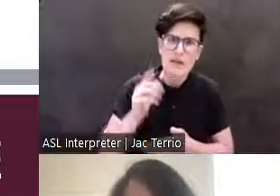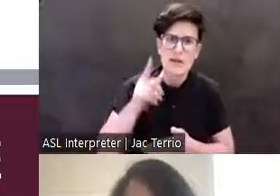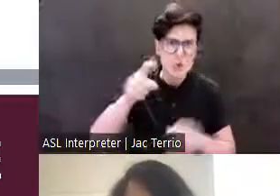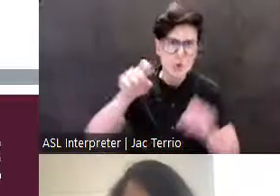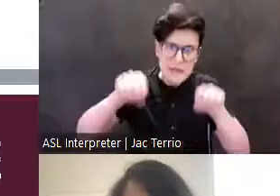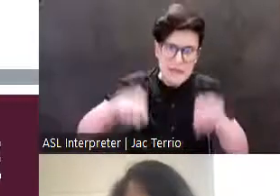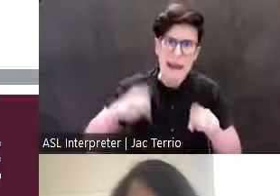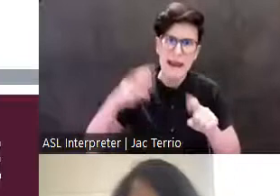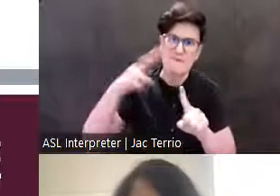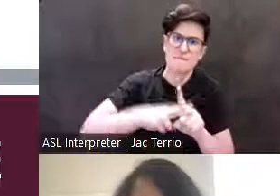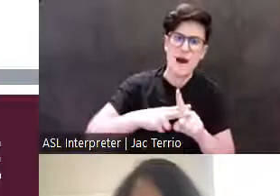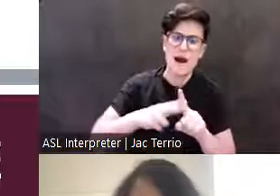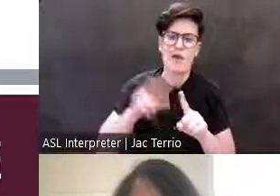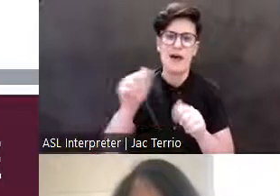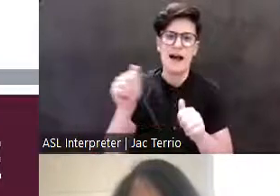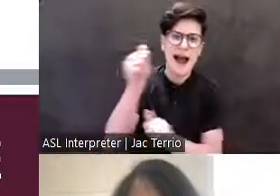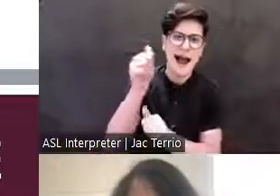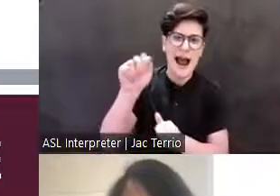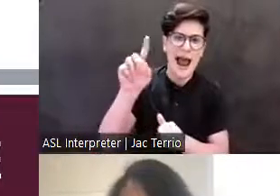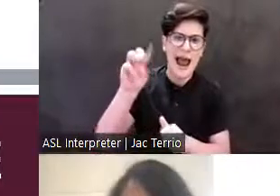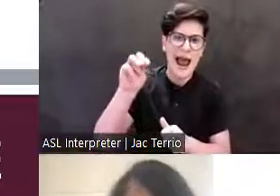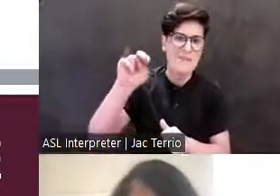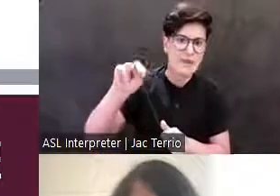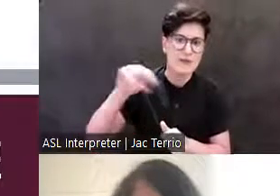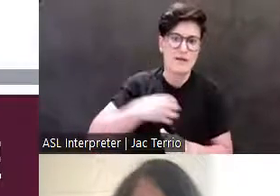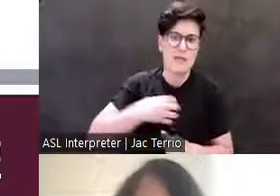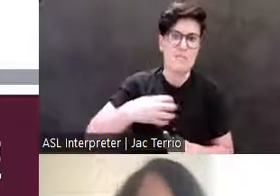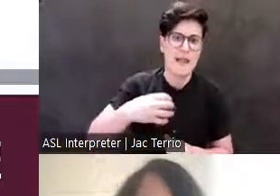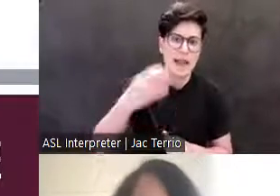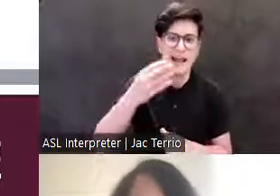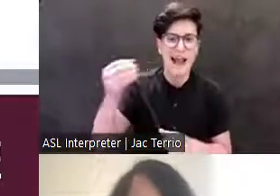You can also file a lawsuit in state or federal court.